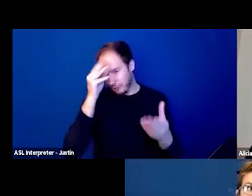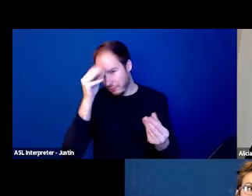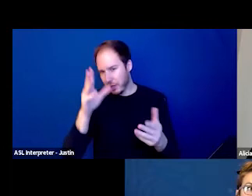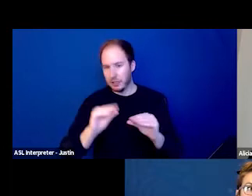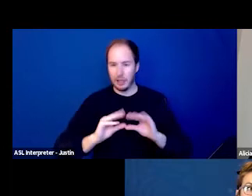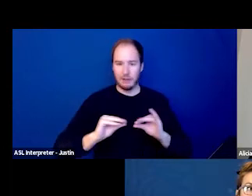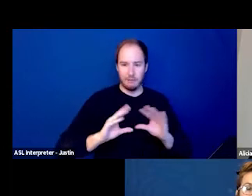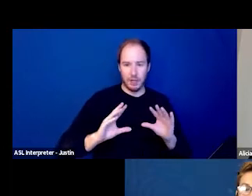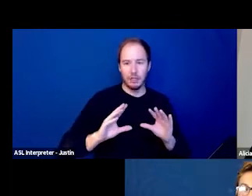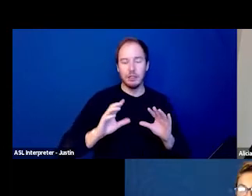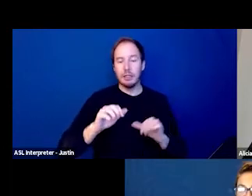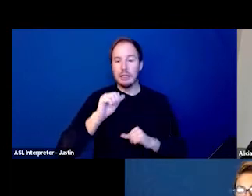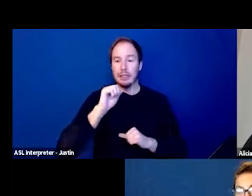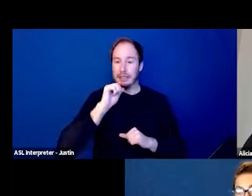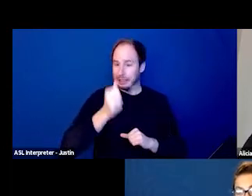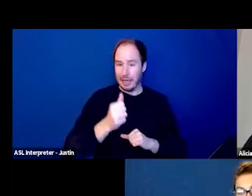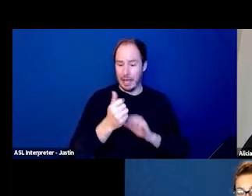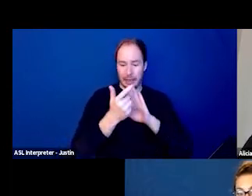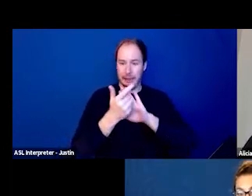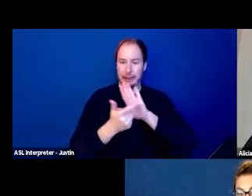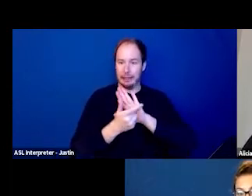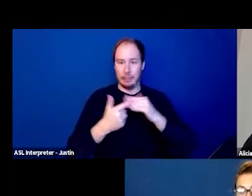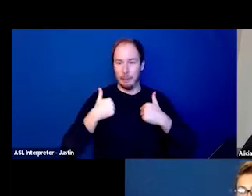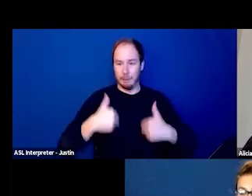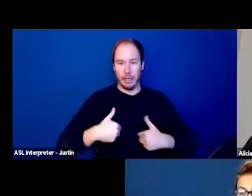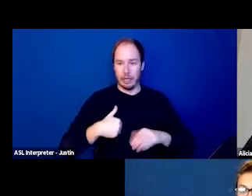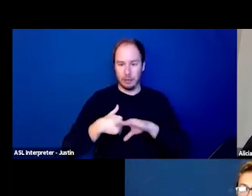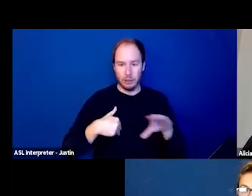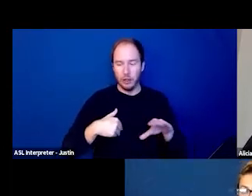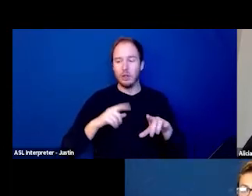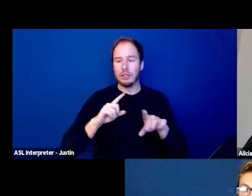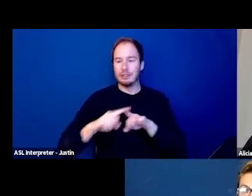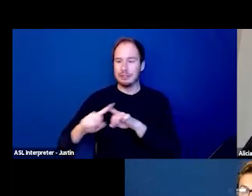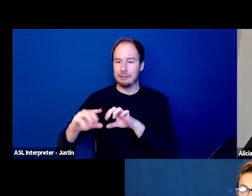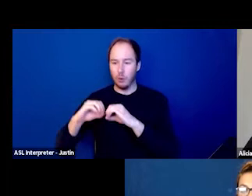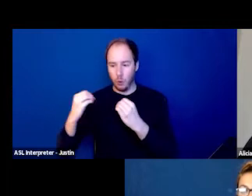it is not a legal entity. It is a coalition of organizations and entities